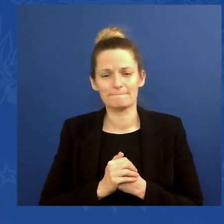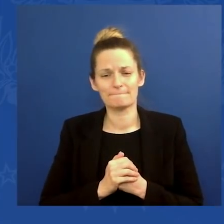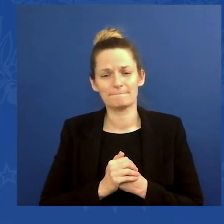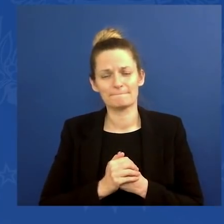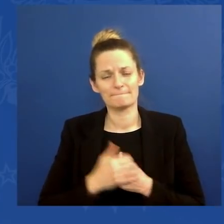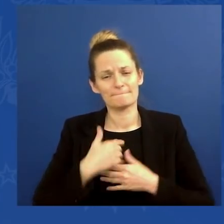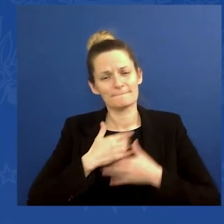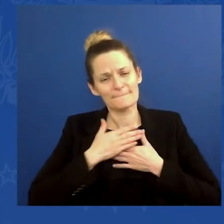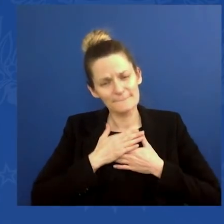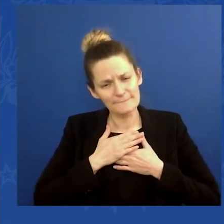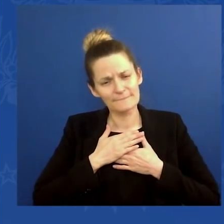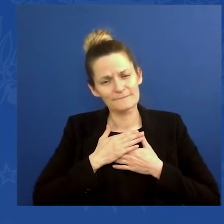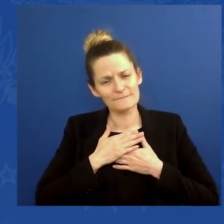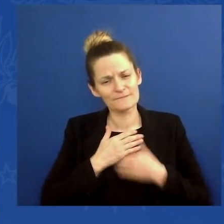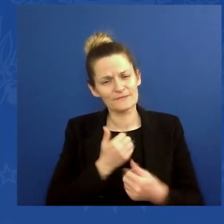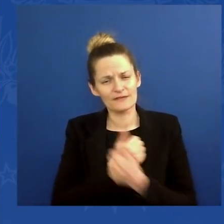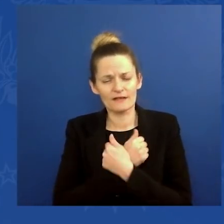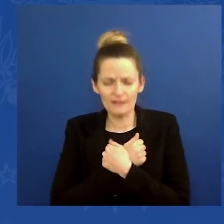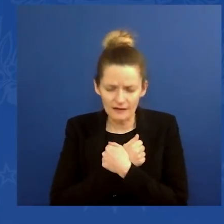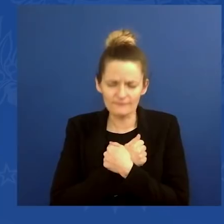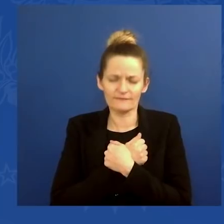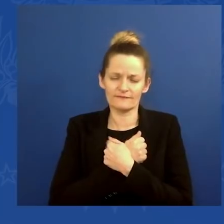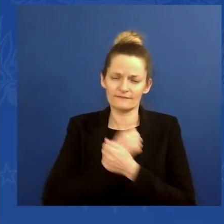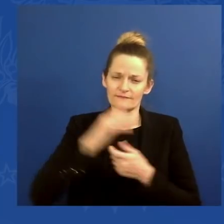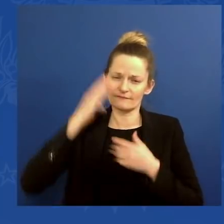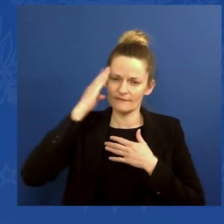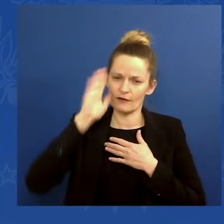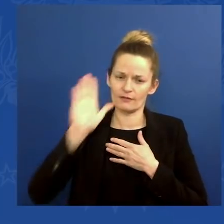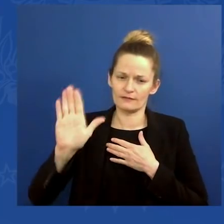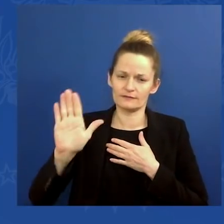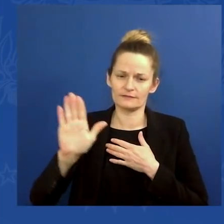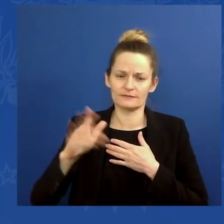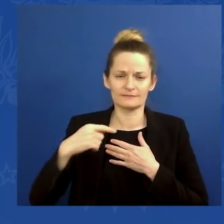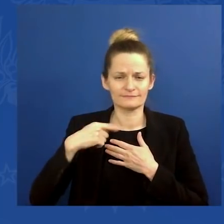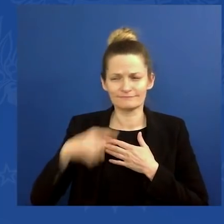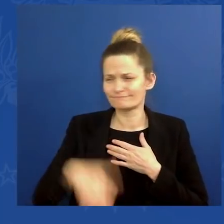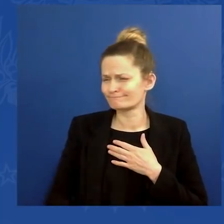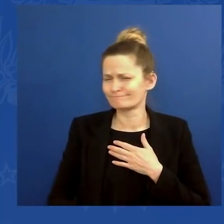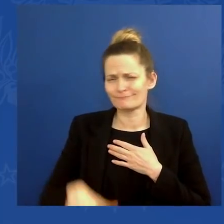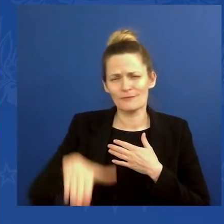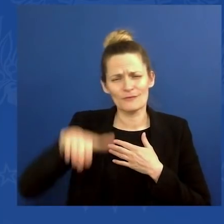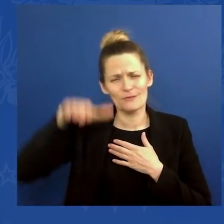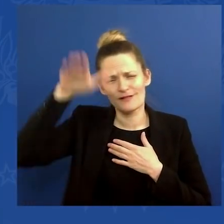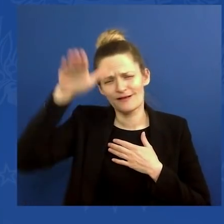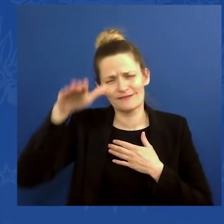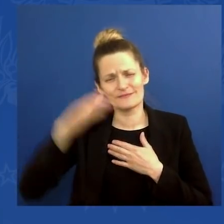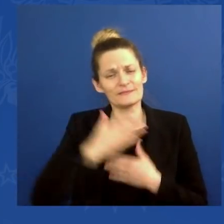I love Ireland and I was raised in a circumstance where you would have thought my whole family --